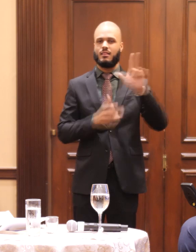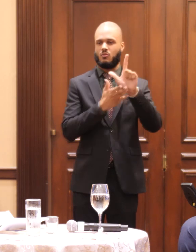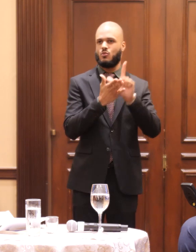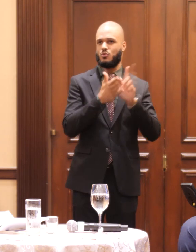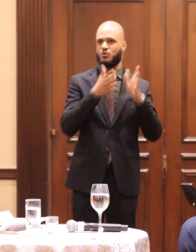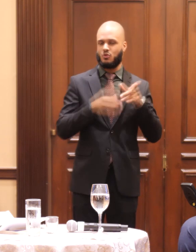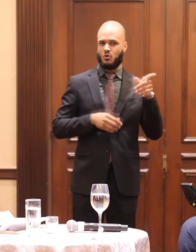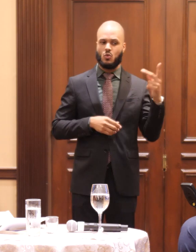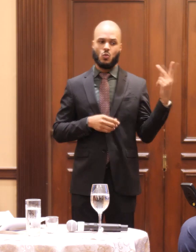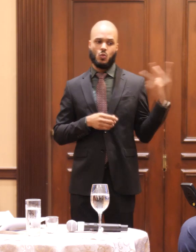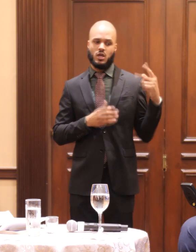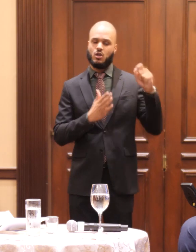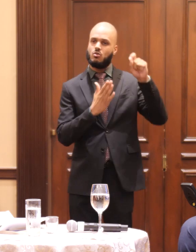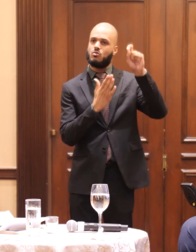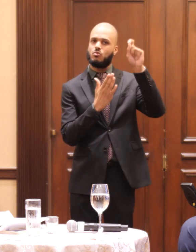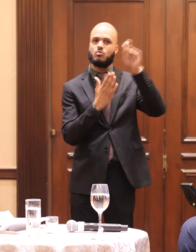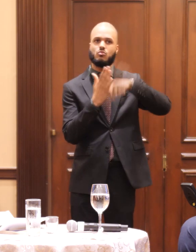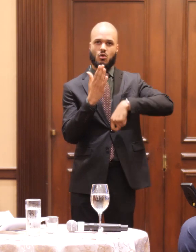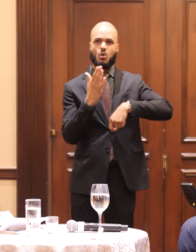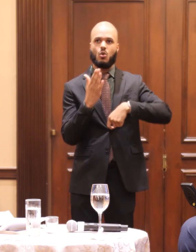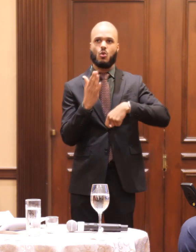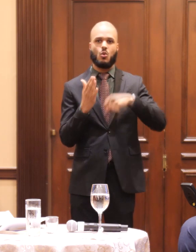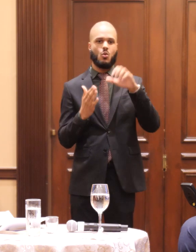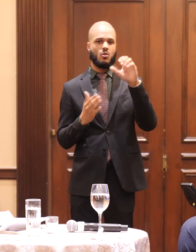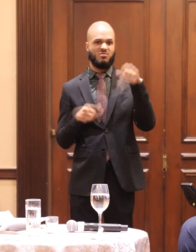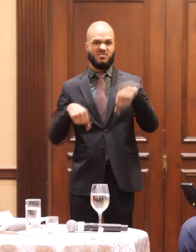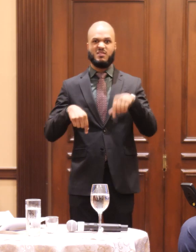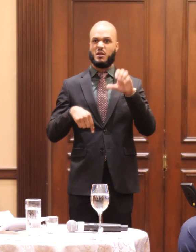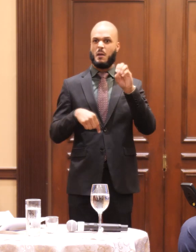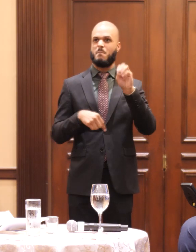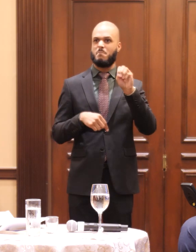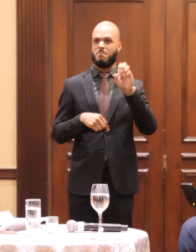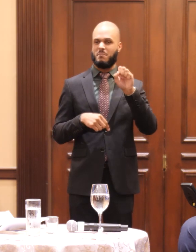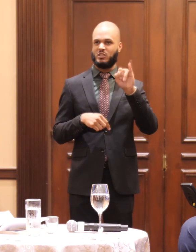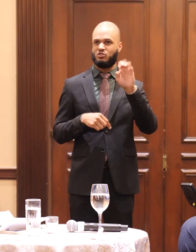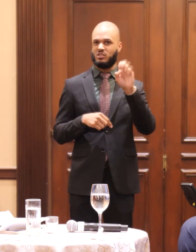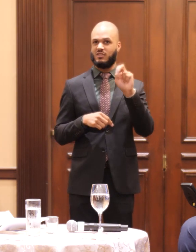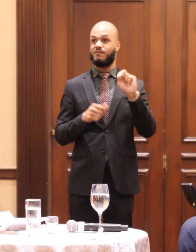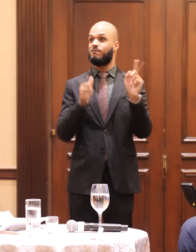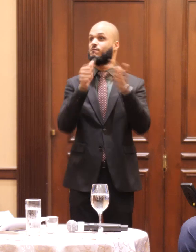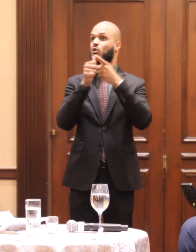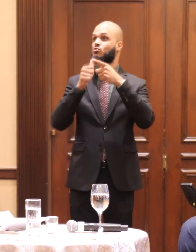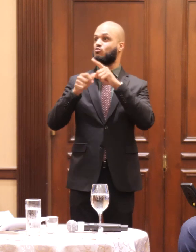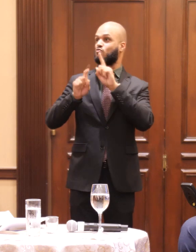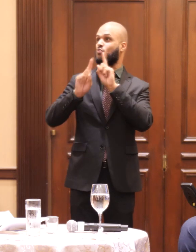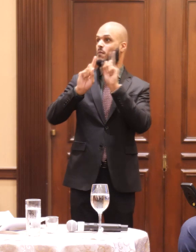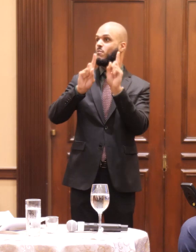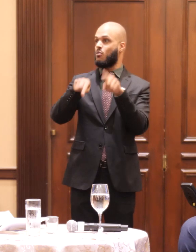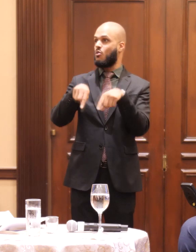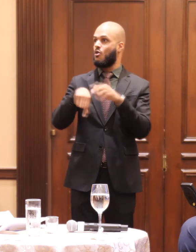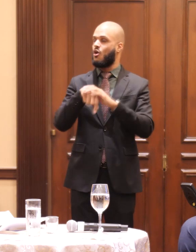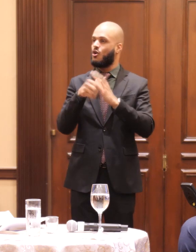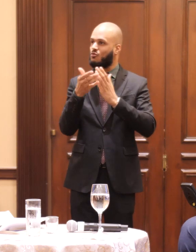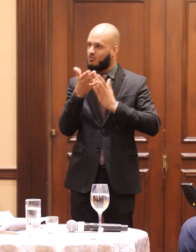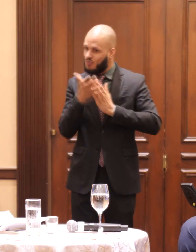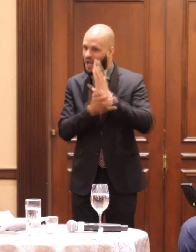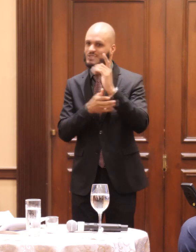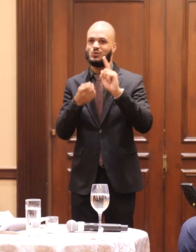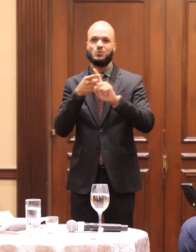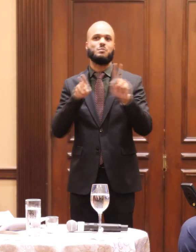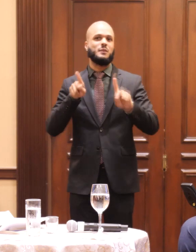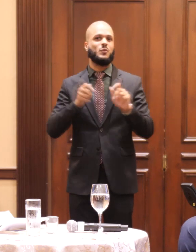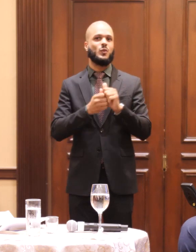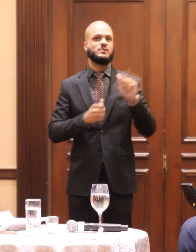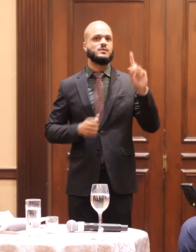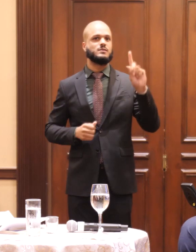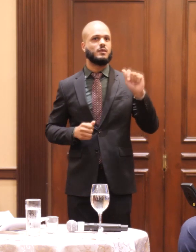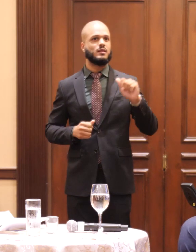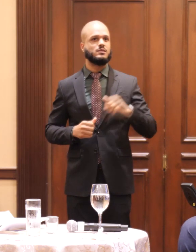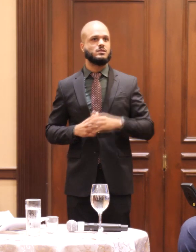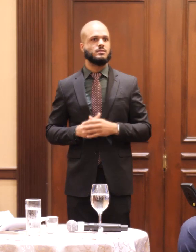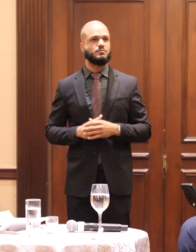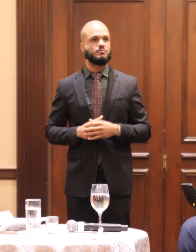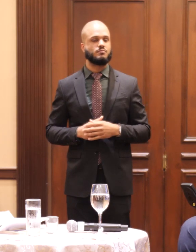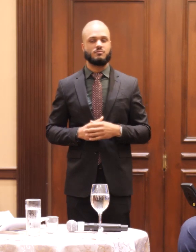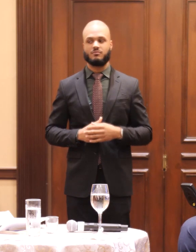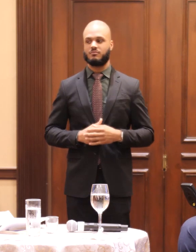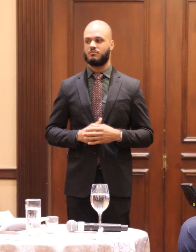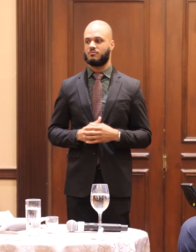we wrote the commission's first report on rights of people with disabilities and I was in